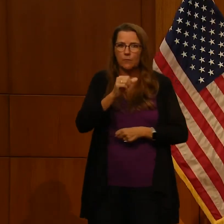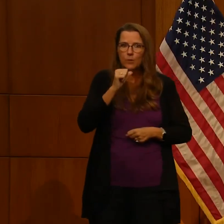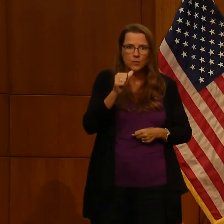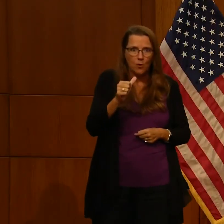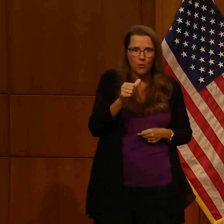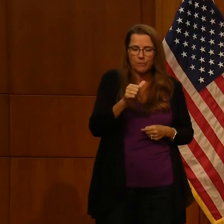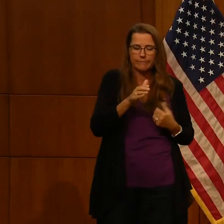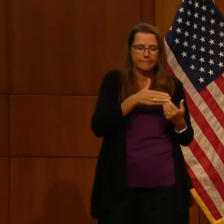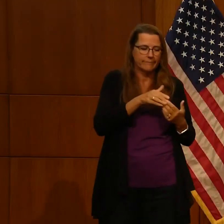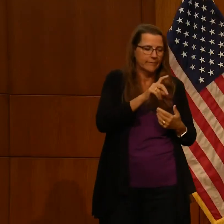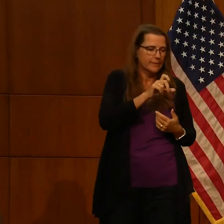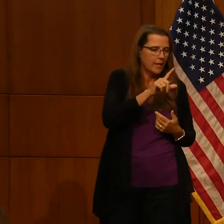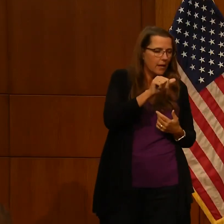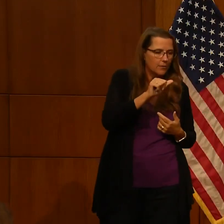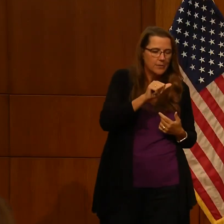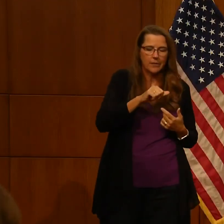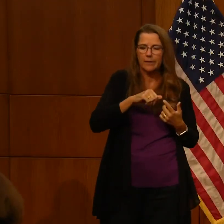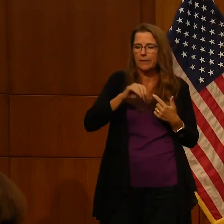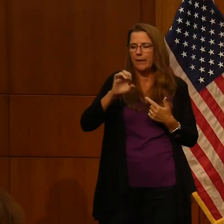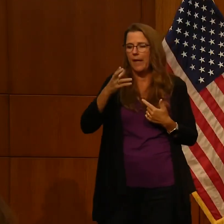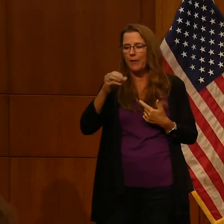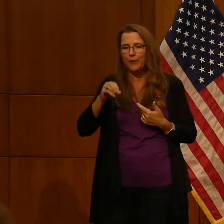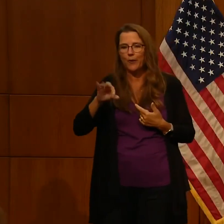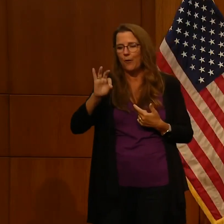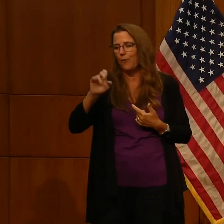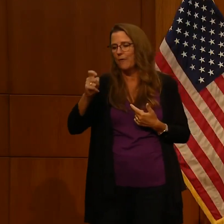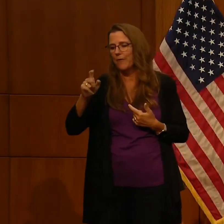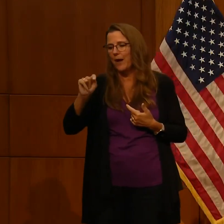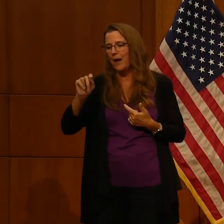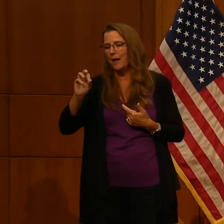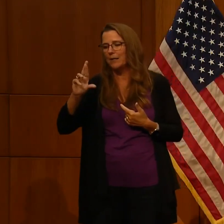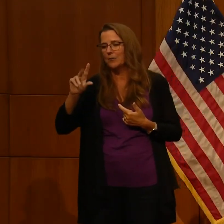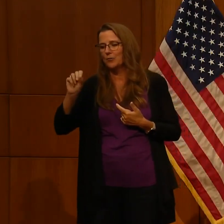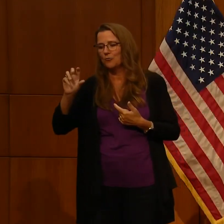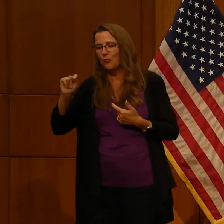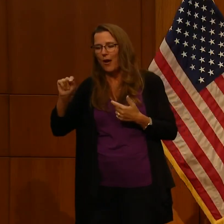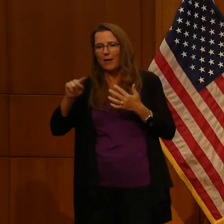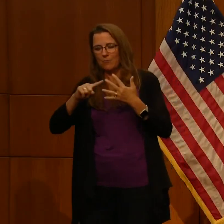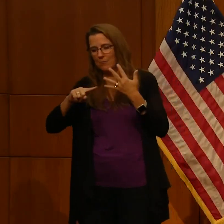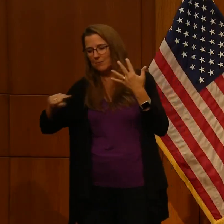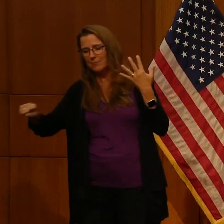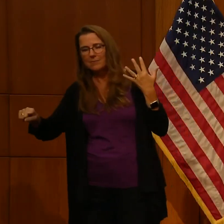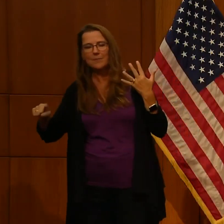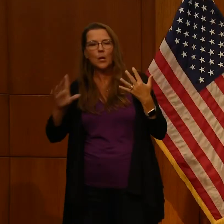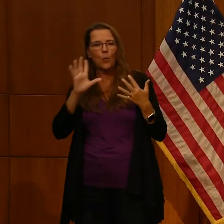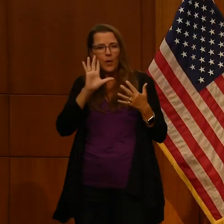SMART THEM AND THAT'S BY GETTING SHOTS. BUT IF WE DON'T. WHETHER IT'S DELTA OR ECHO OR